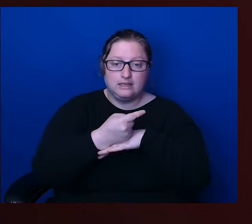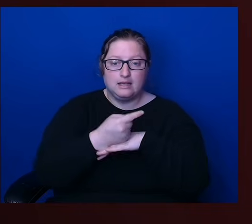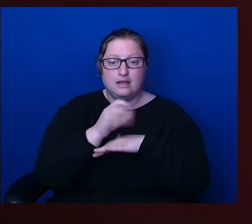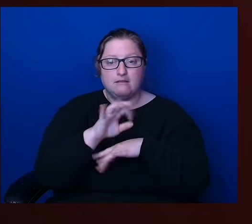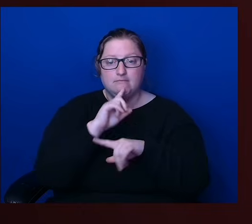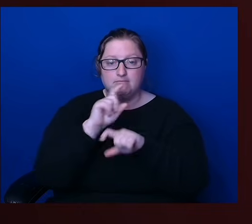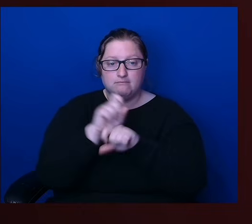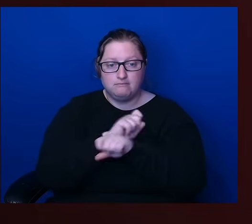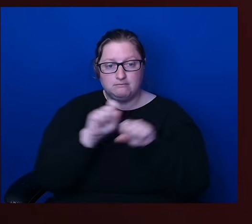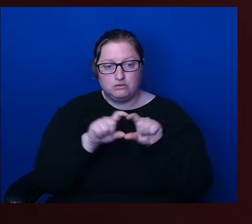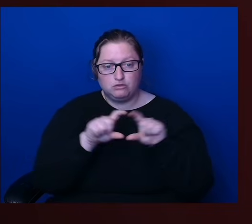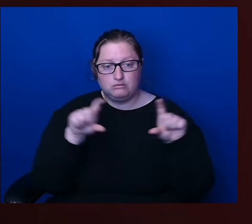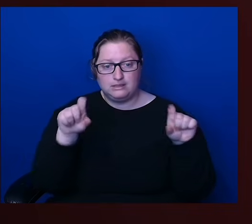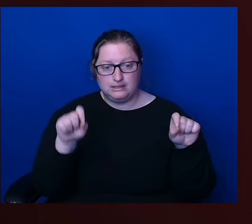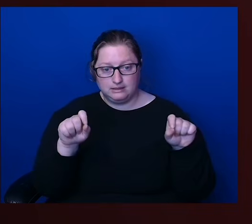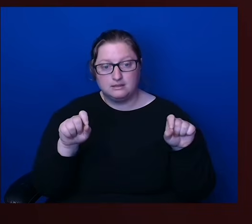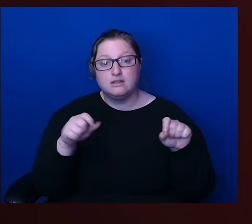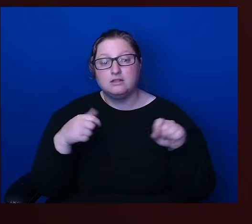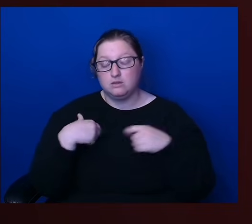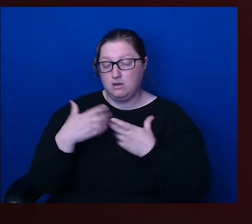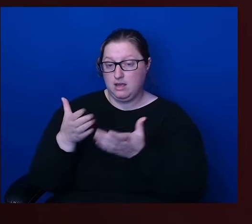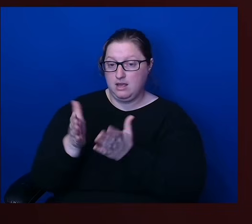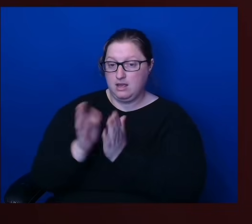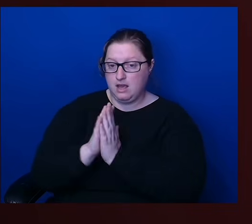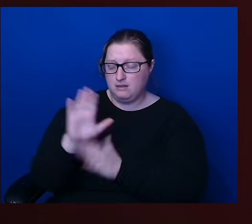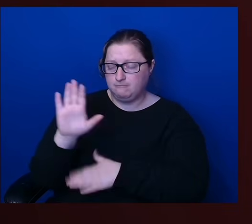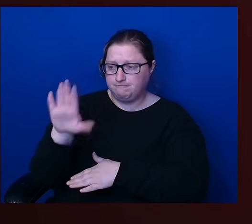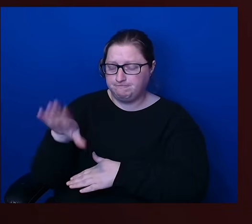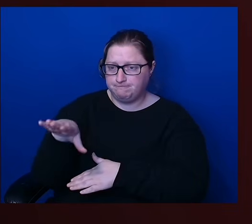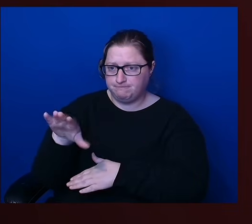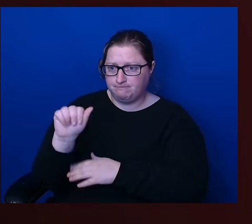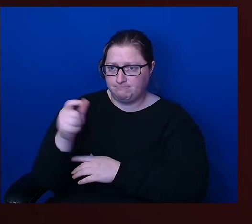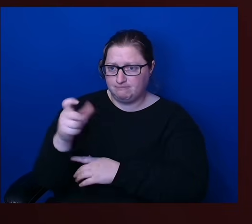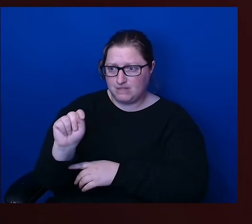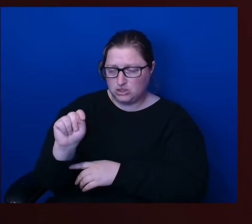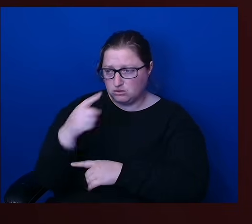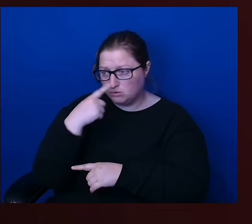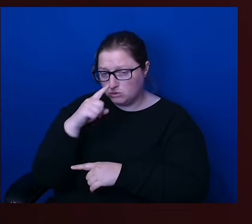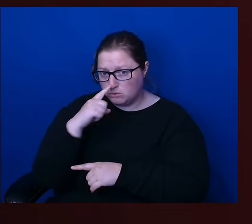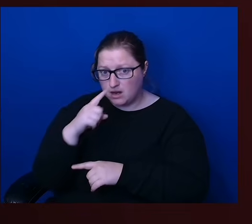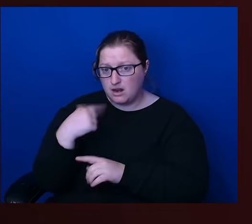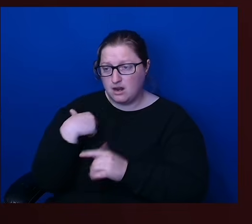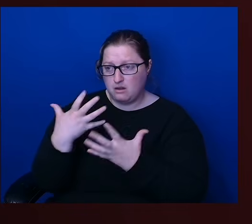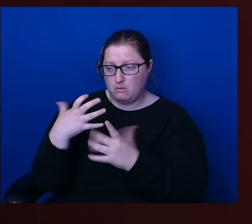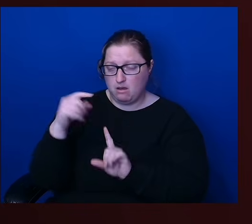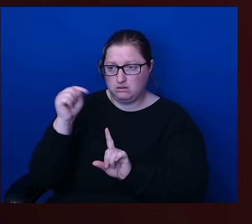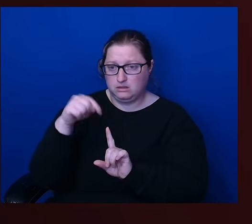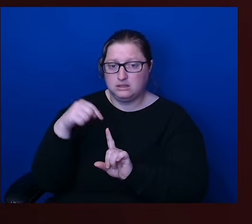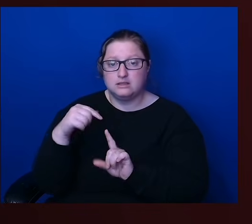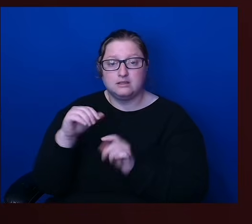So, when I ask the agent for this, this is how I ask for it.